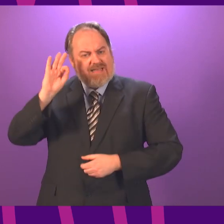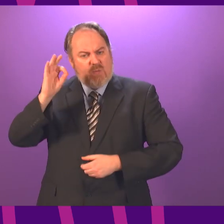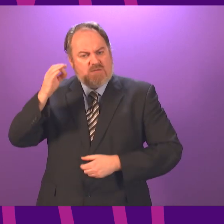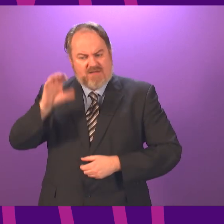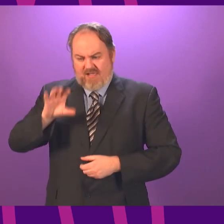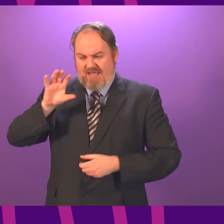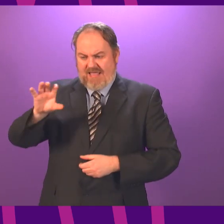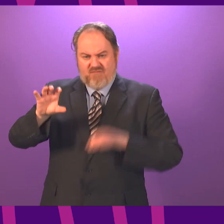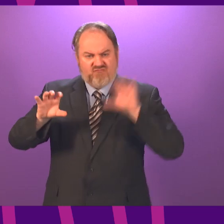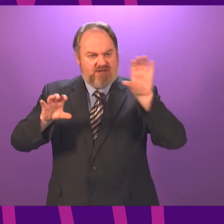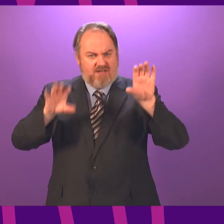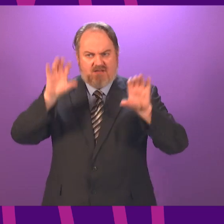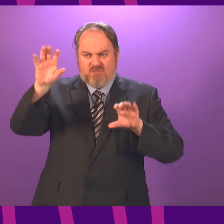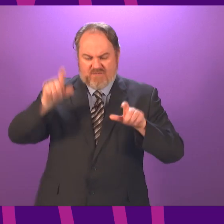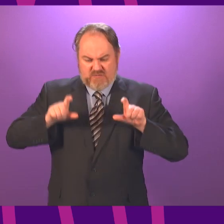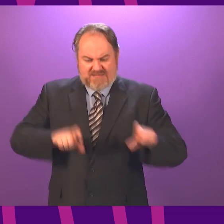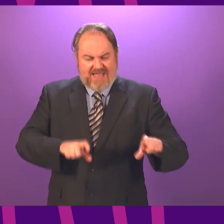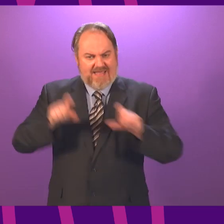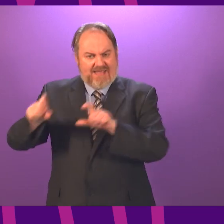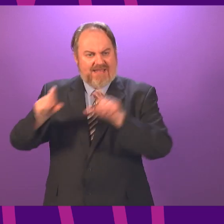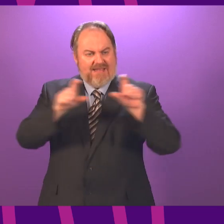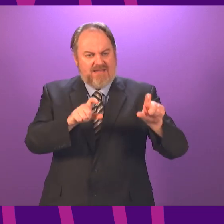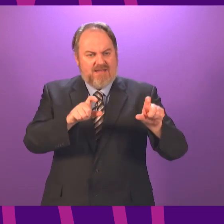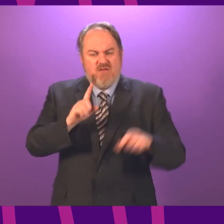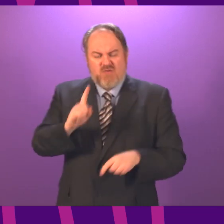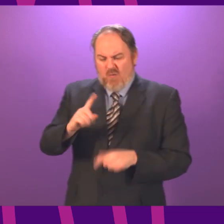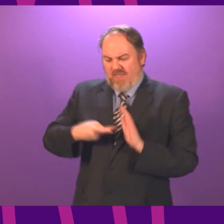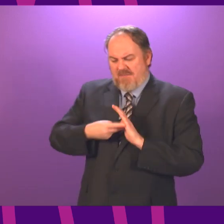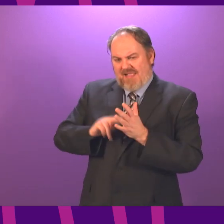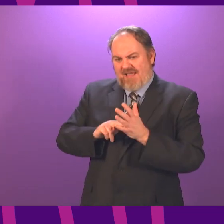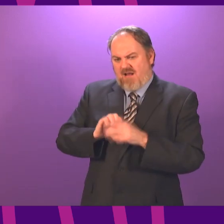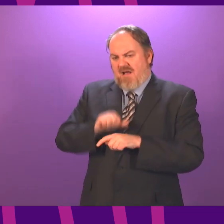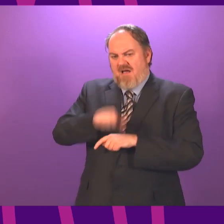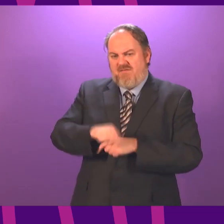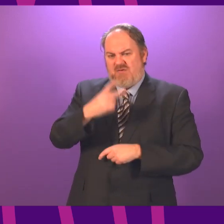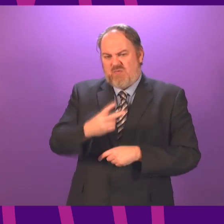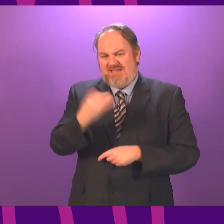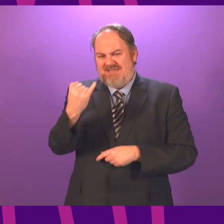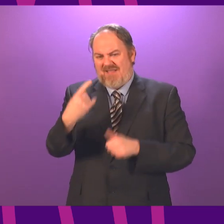happens after 26 April. This is not a route map out of Covid; it is a holding document